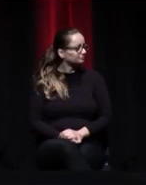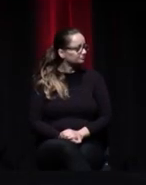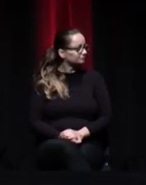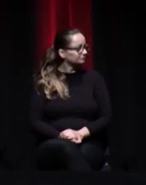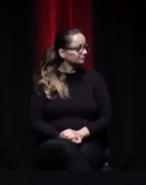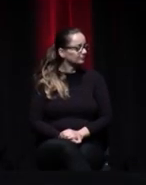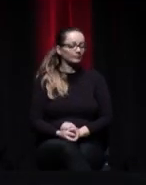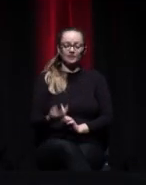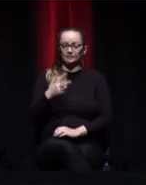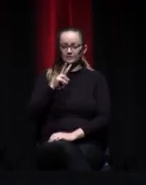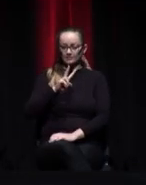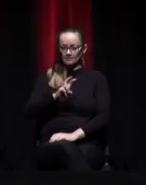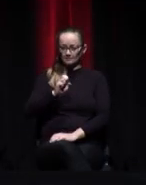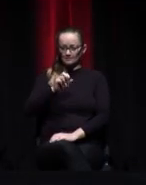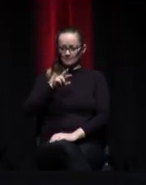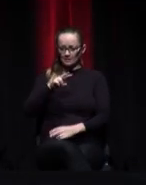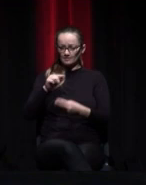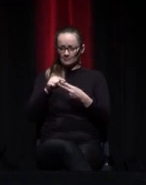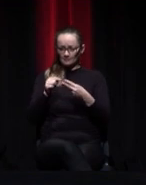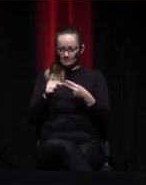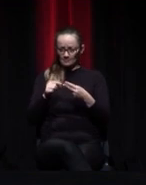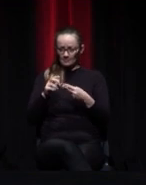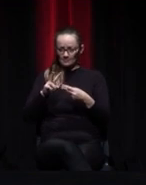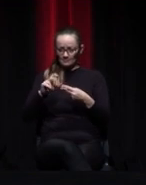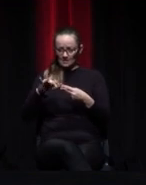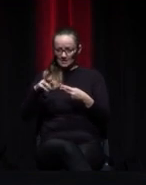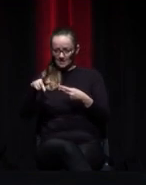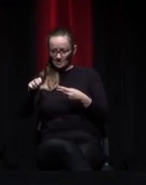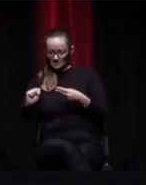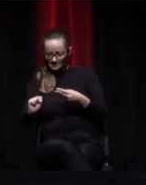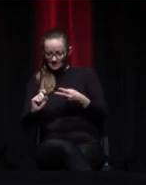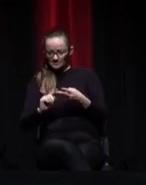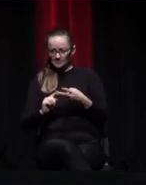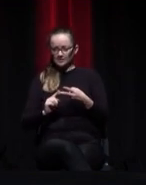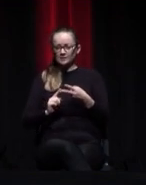a new dynamics of production of trust,